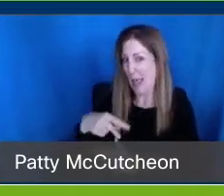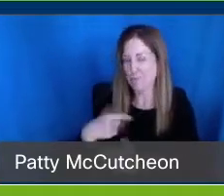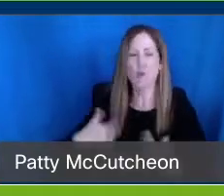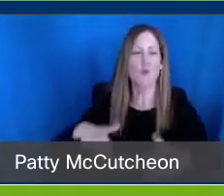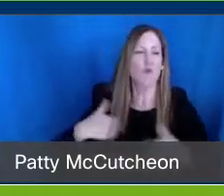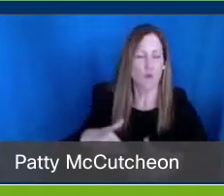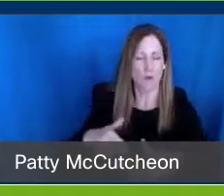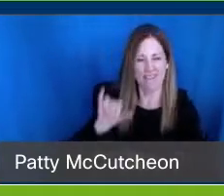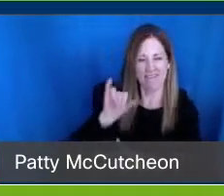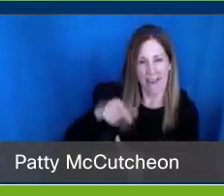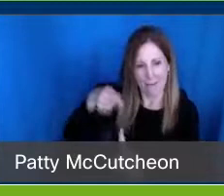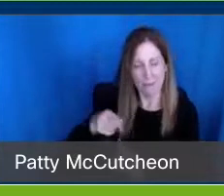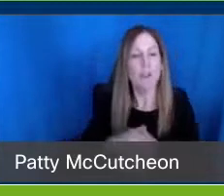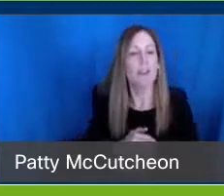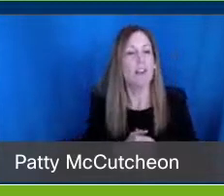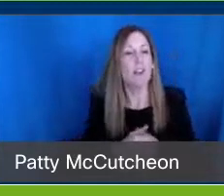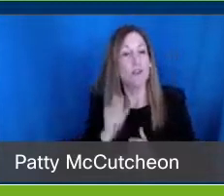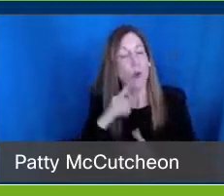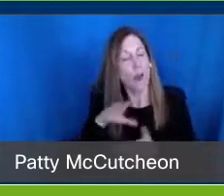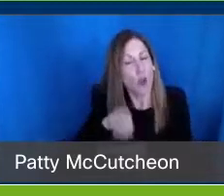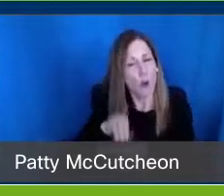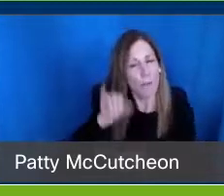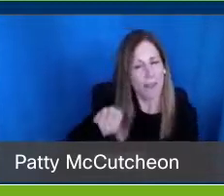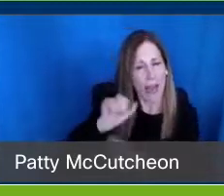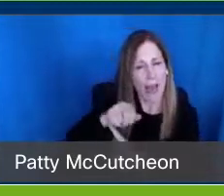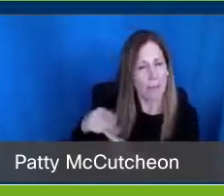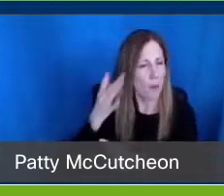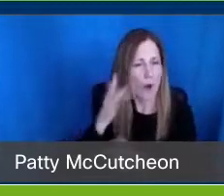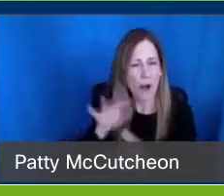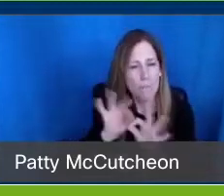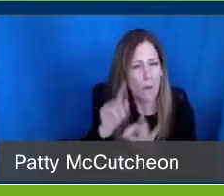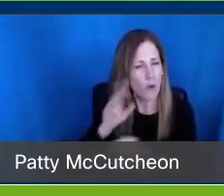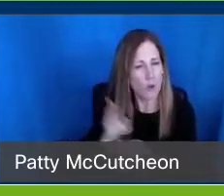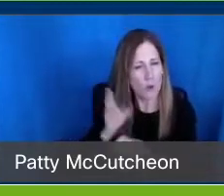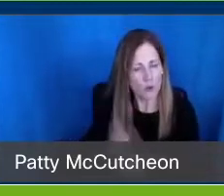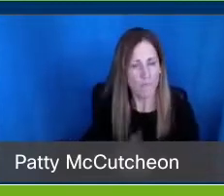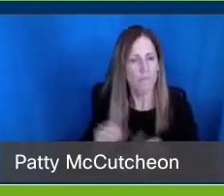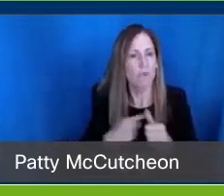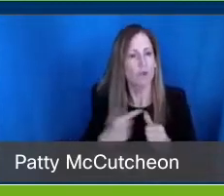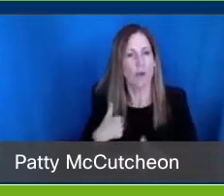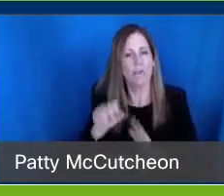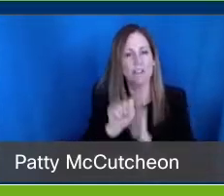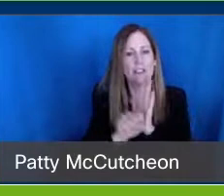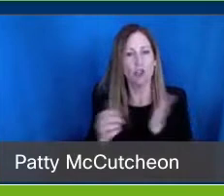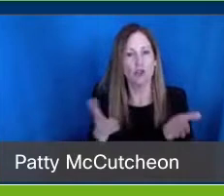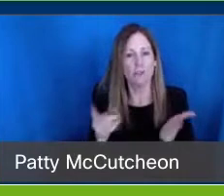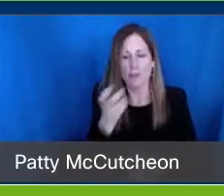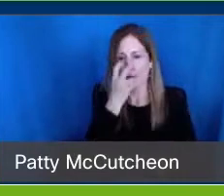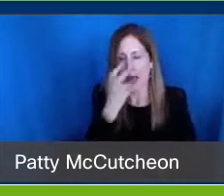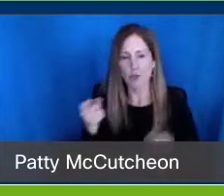Let's learn about what it is, and why it's so critical for its users. First up, we have State Services for the Blind's director, Natasha Jerde.